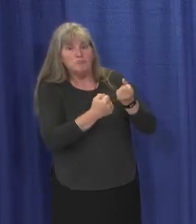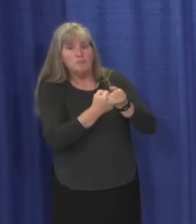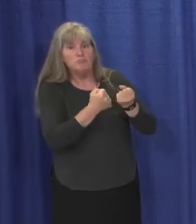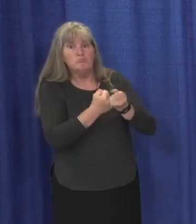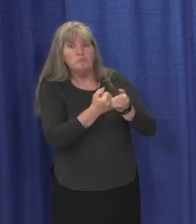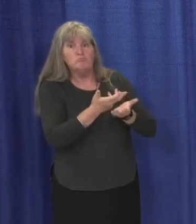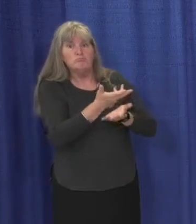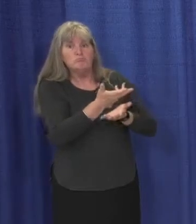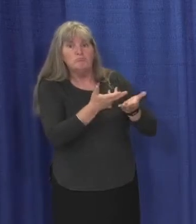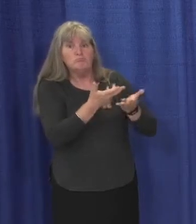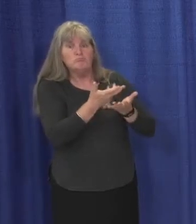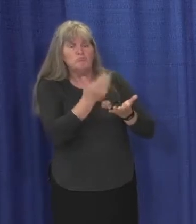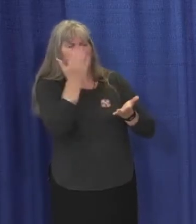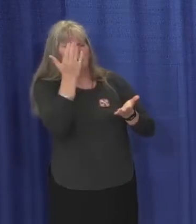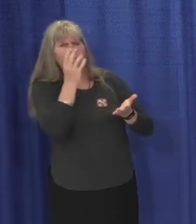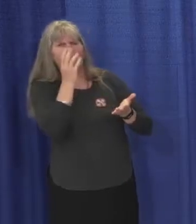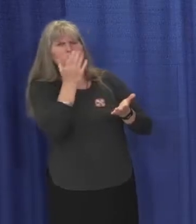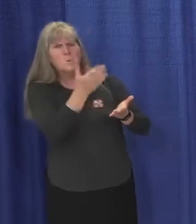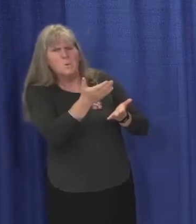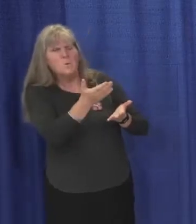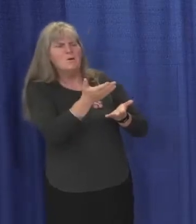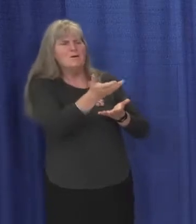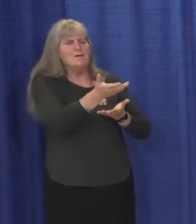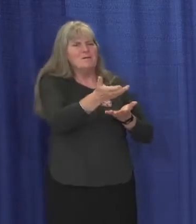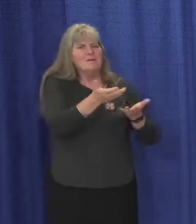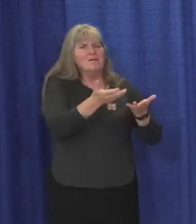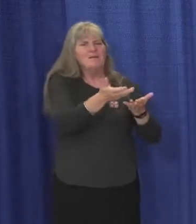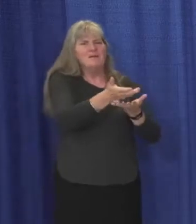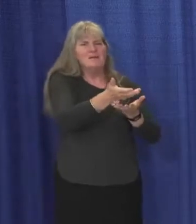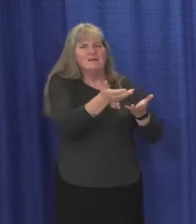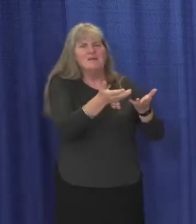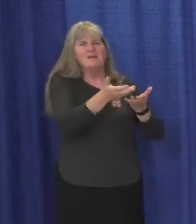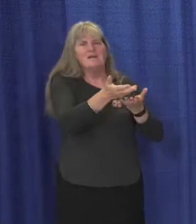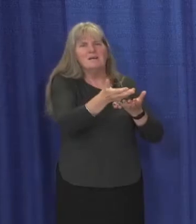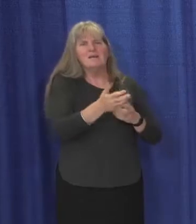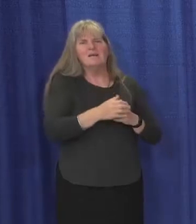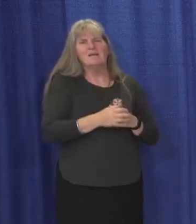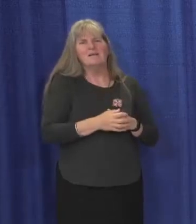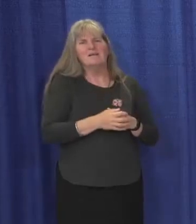workers who can come in and be familiar, people who know these